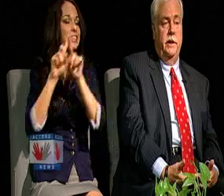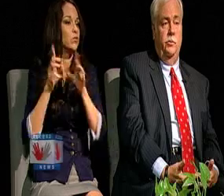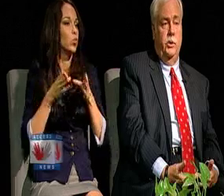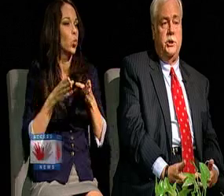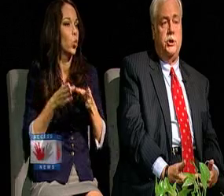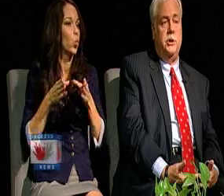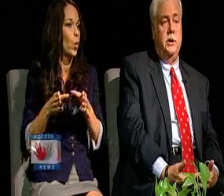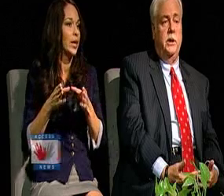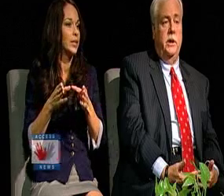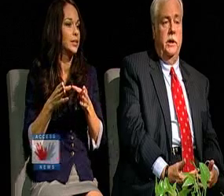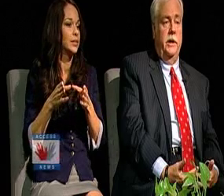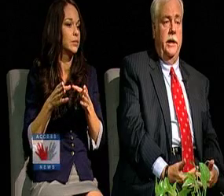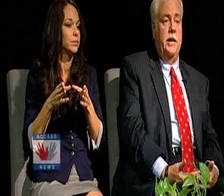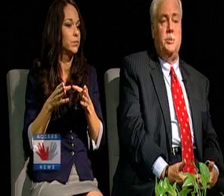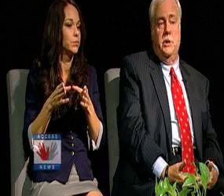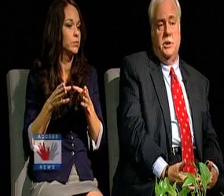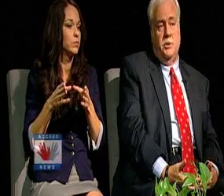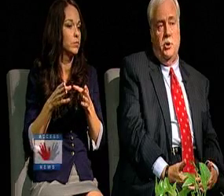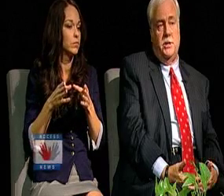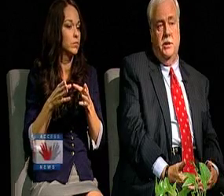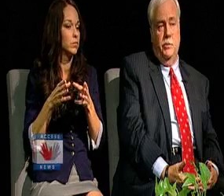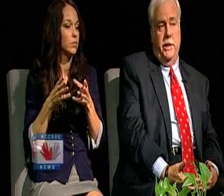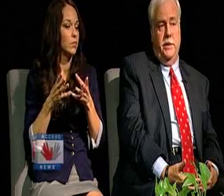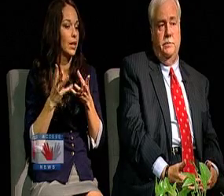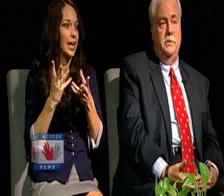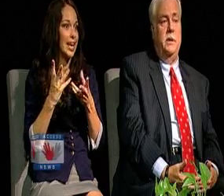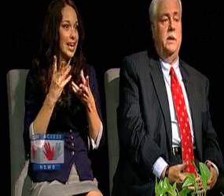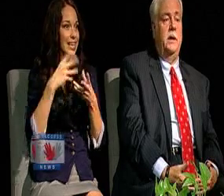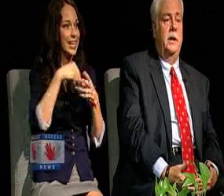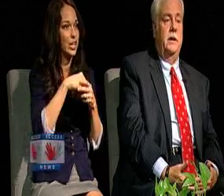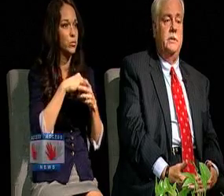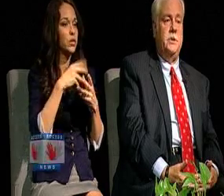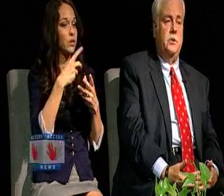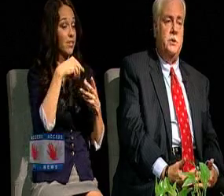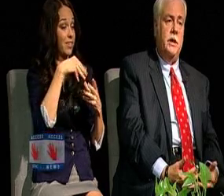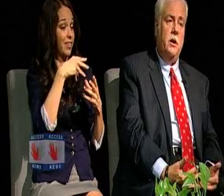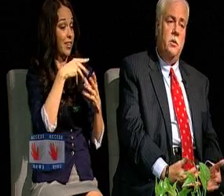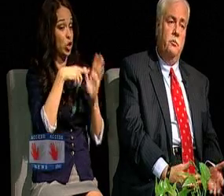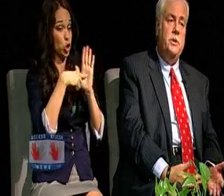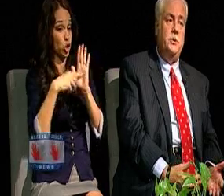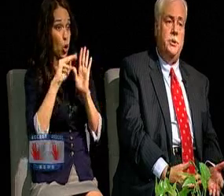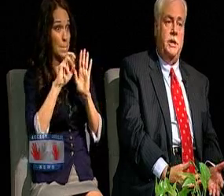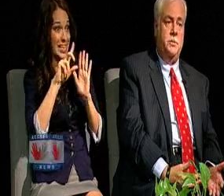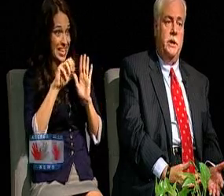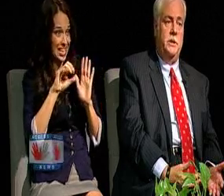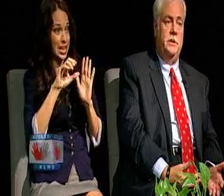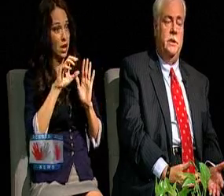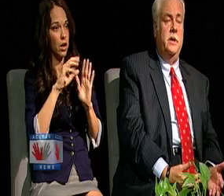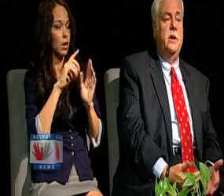in which engagement is expressed in the media, so there is that whole research aspect.